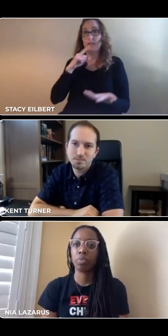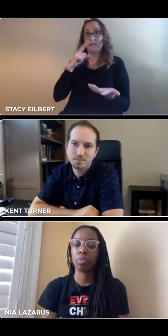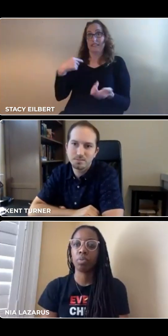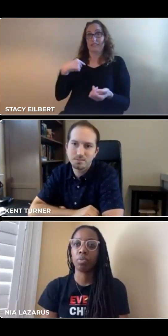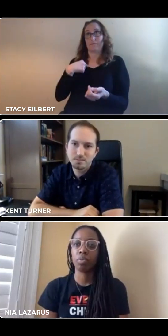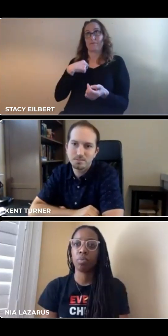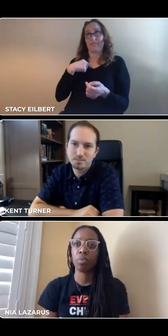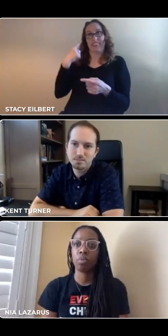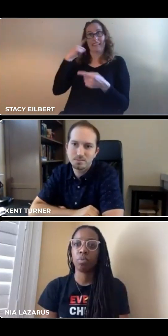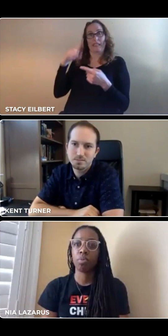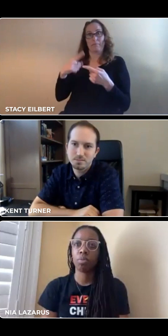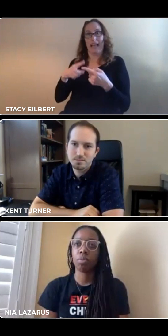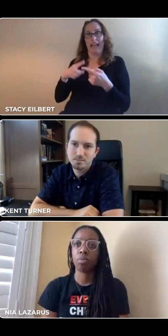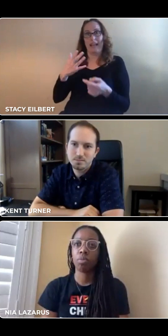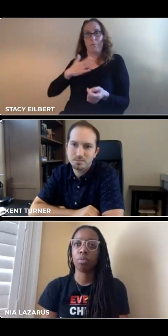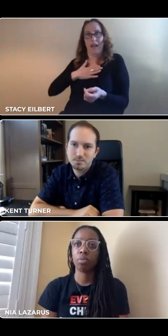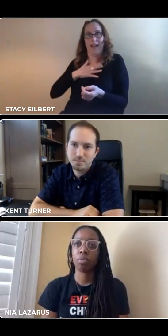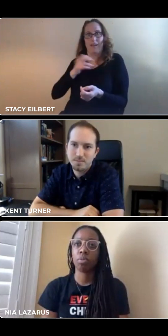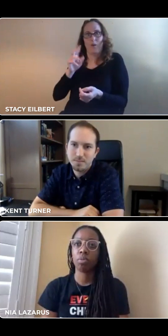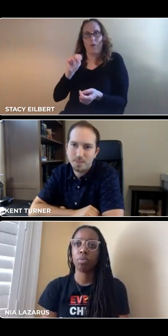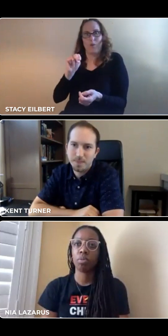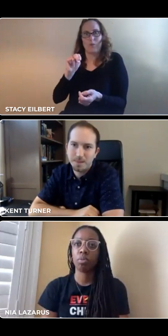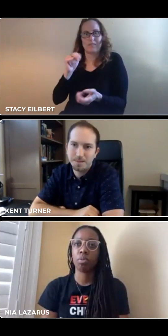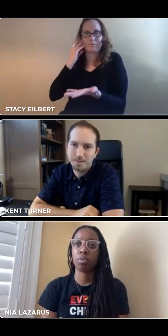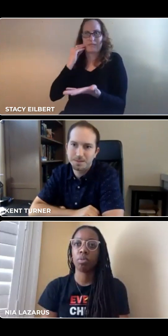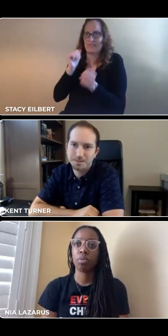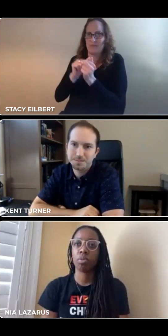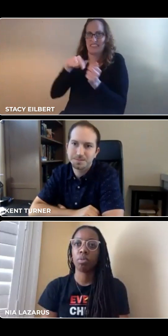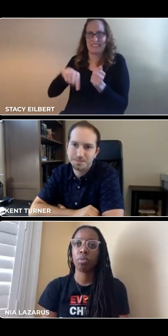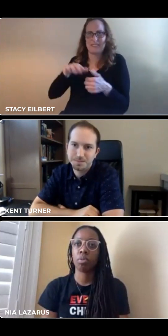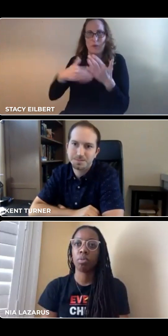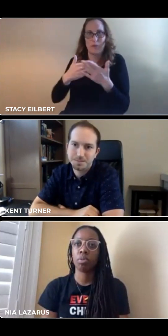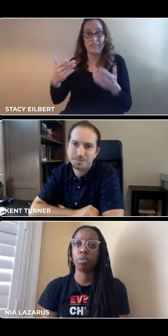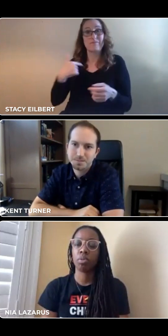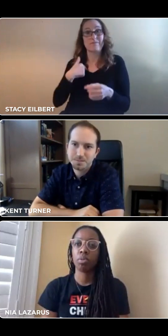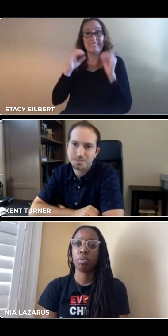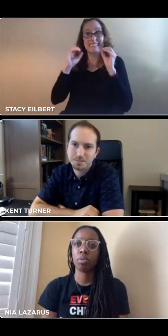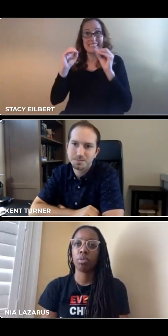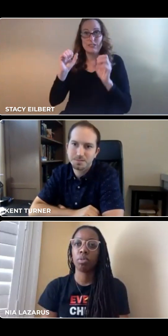I completely agree. When I think about my own experience with this